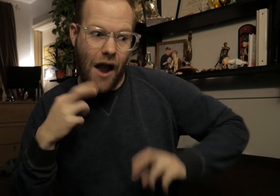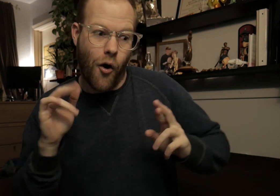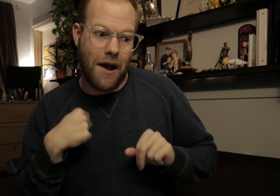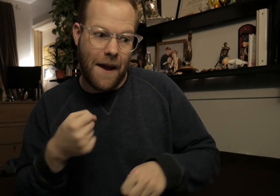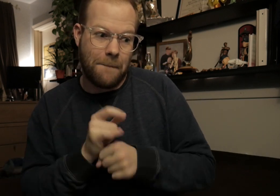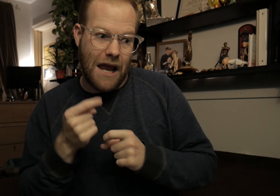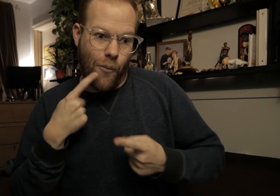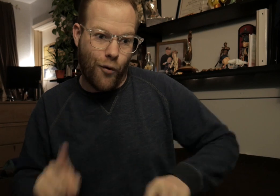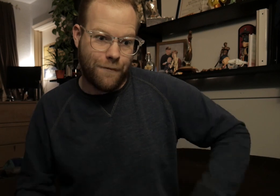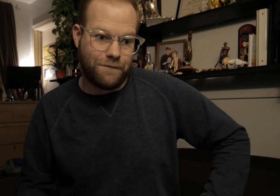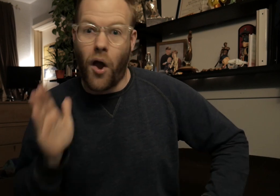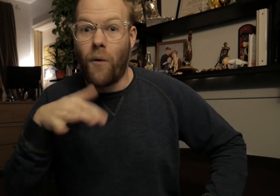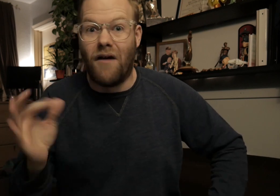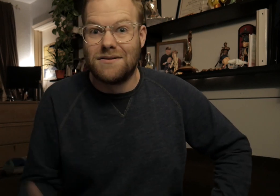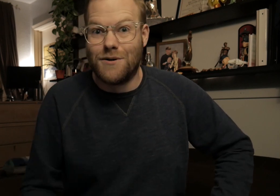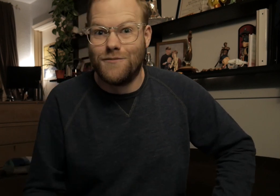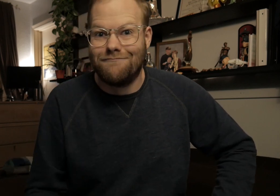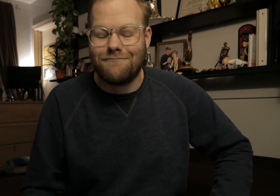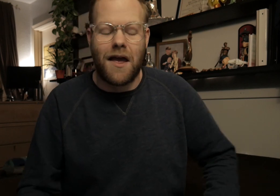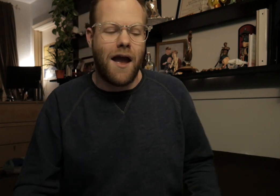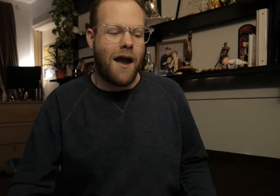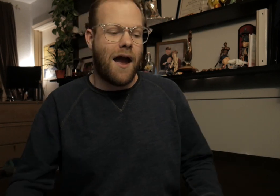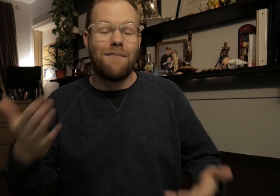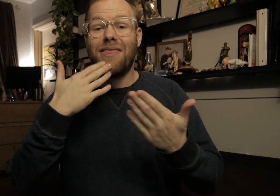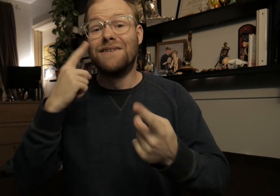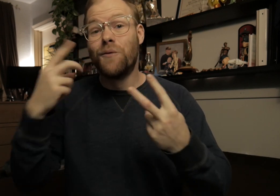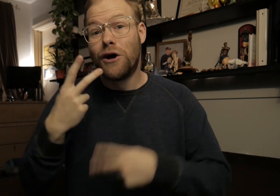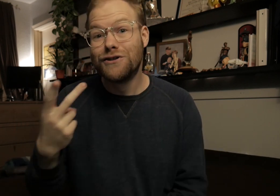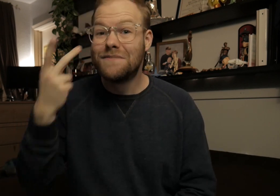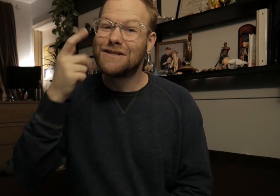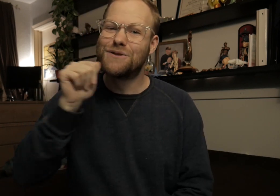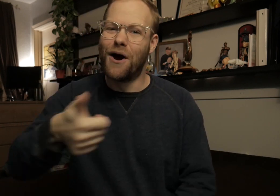I hope that I can make it work. We'll find out! Thanks for watching, see you tomorrow.